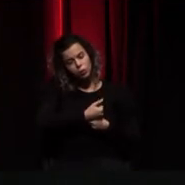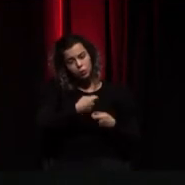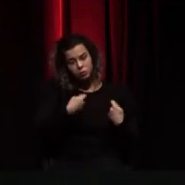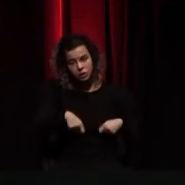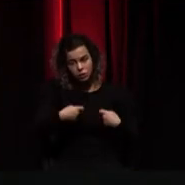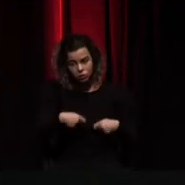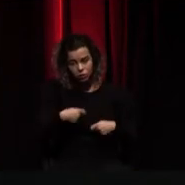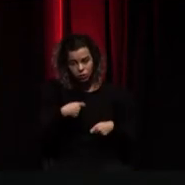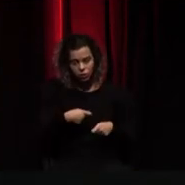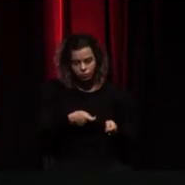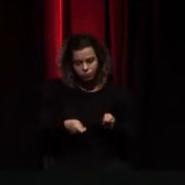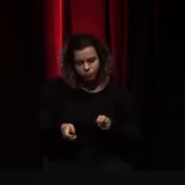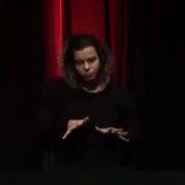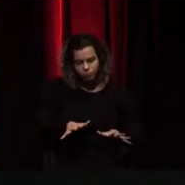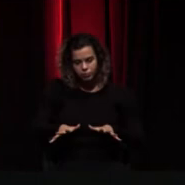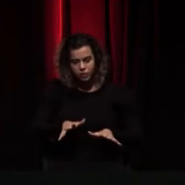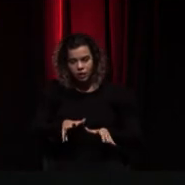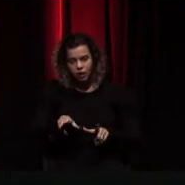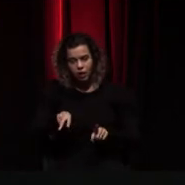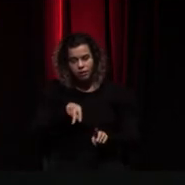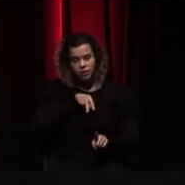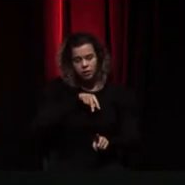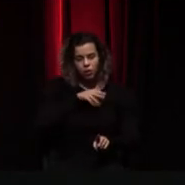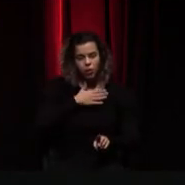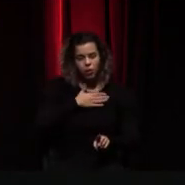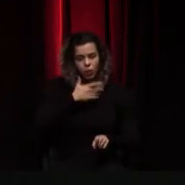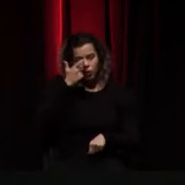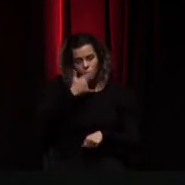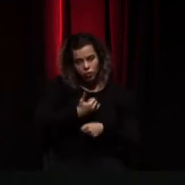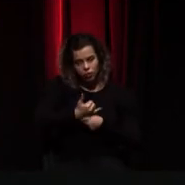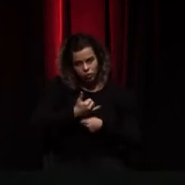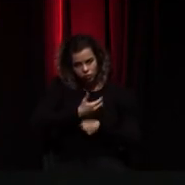and work principles.